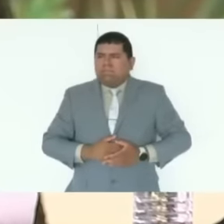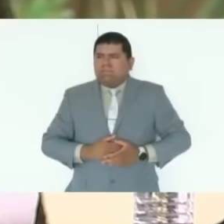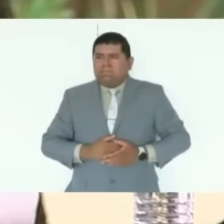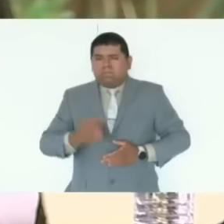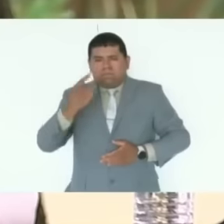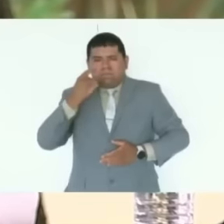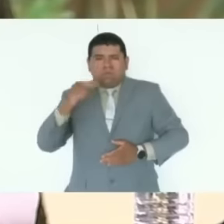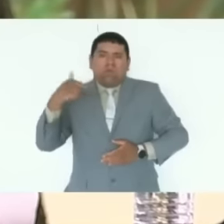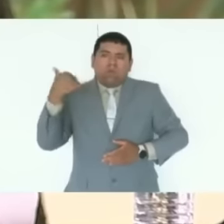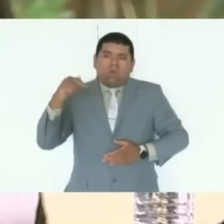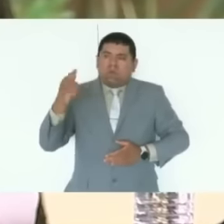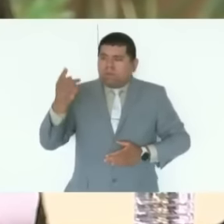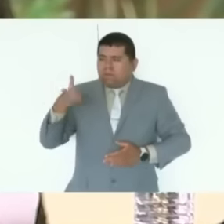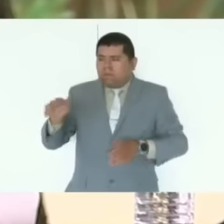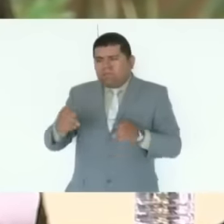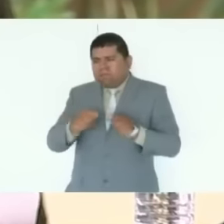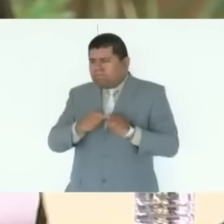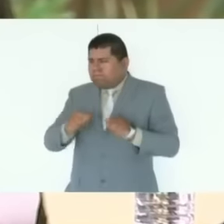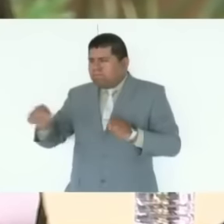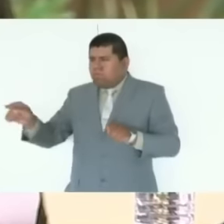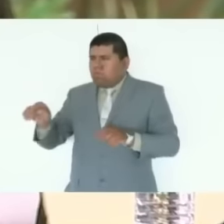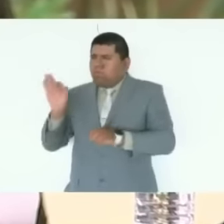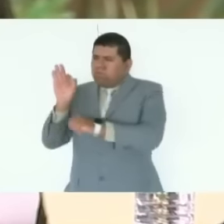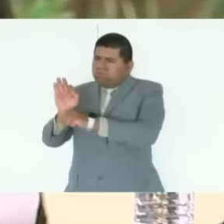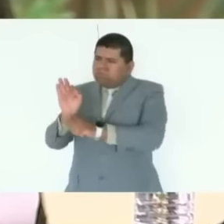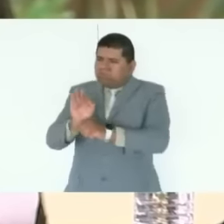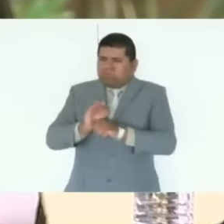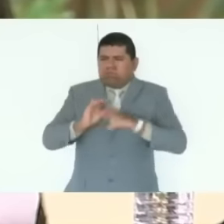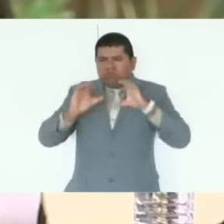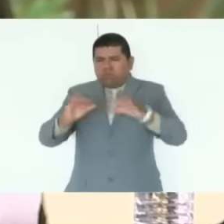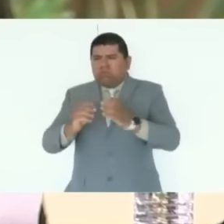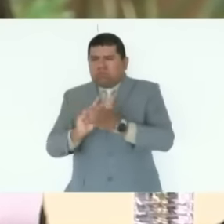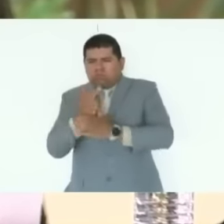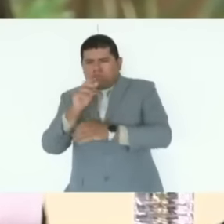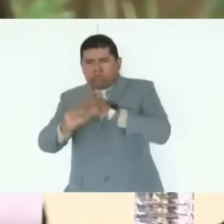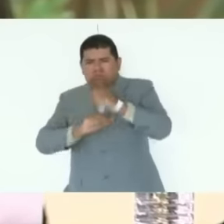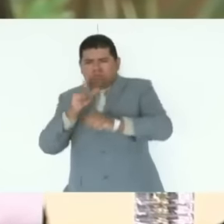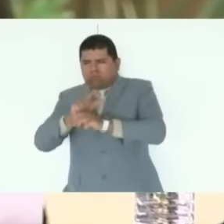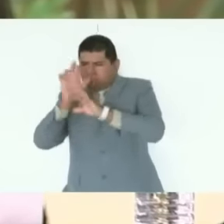ASSUMES a great commitment to the conservation and biodiversity Because it has hydraulic works